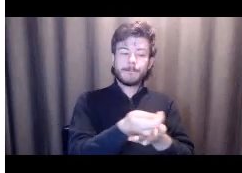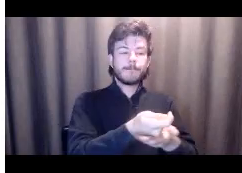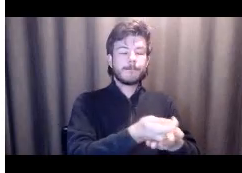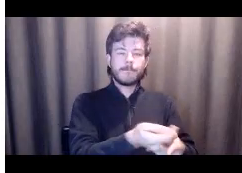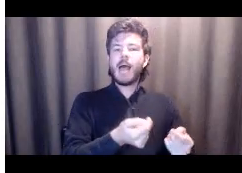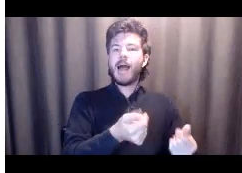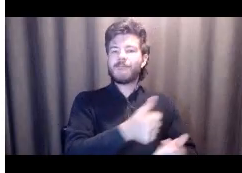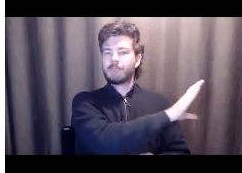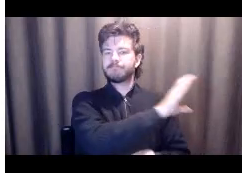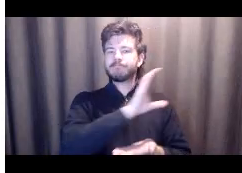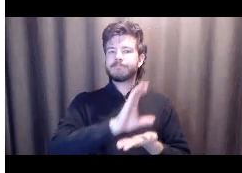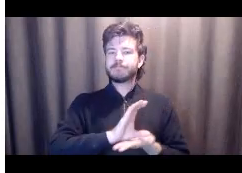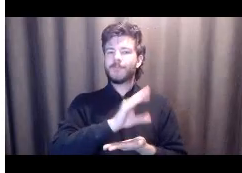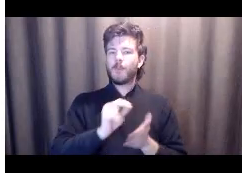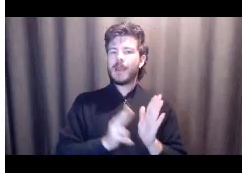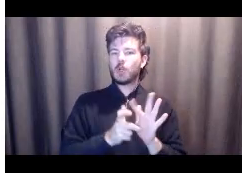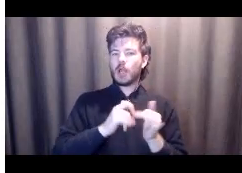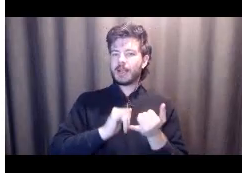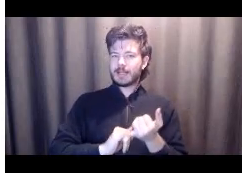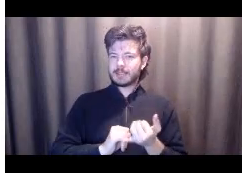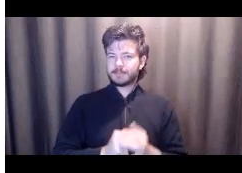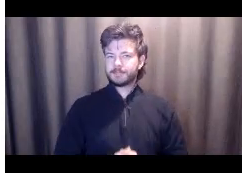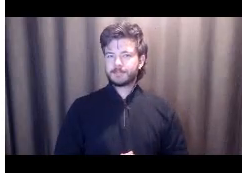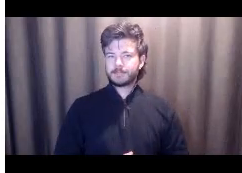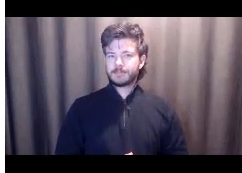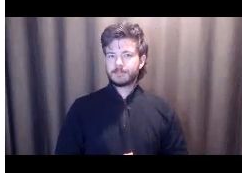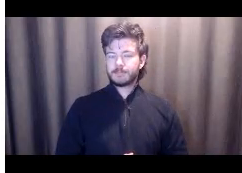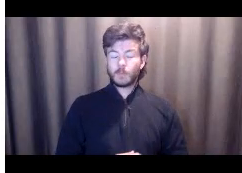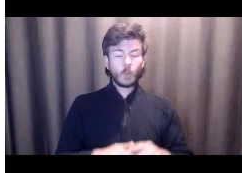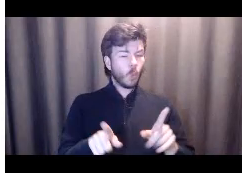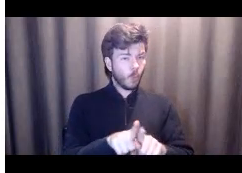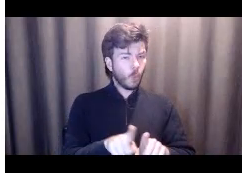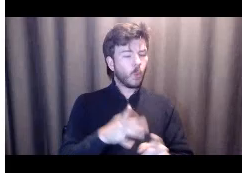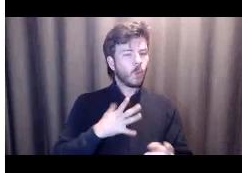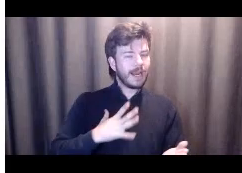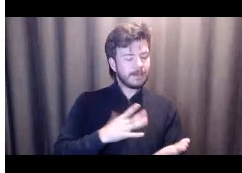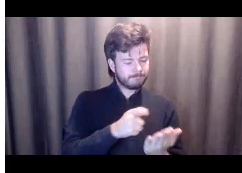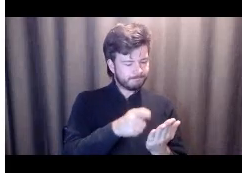Also, keeping records of invoices and receipts for